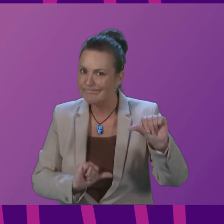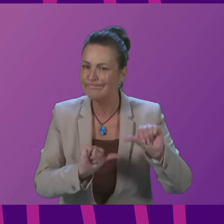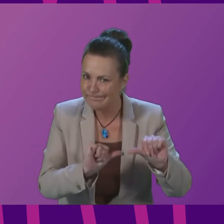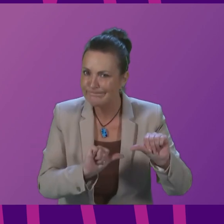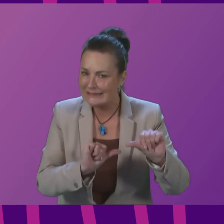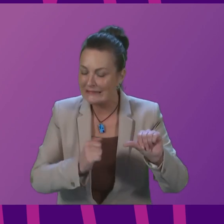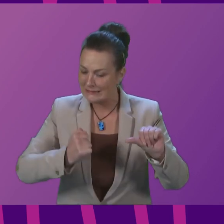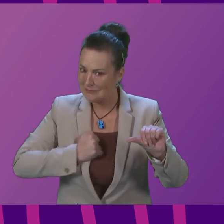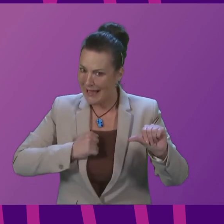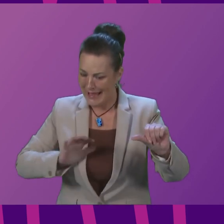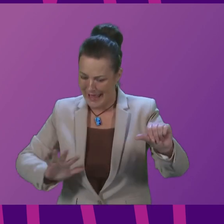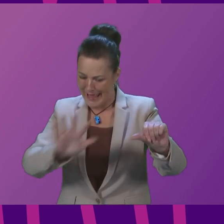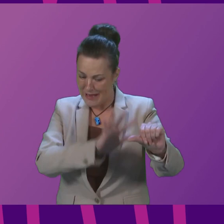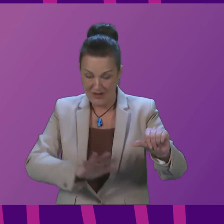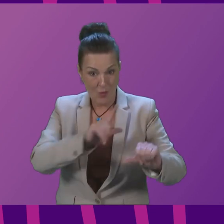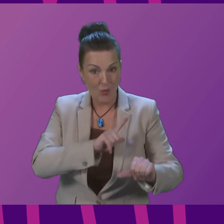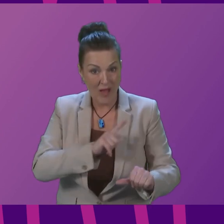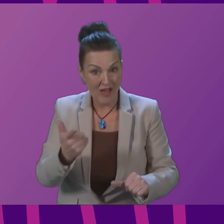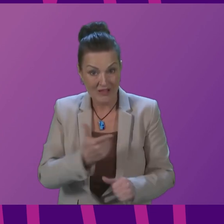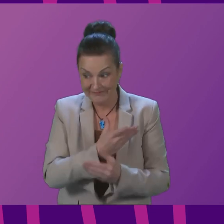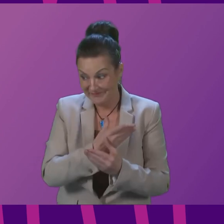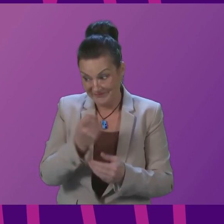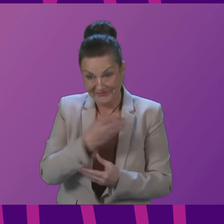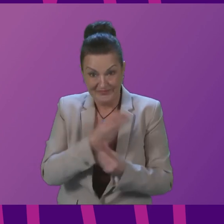of a shortage of bus drivers following Brexit.